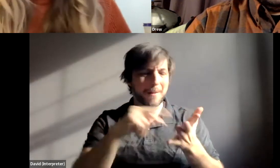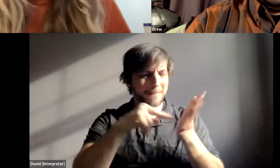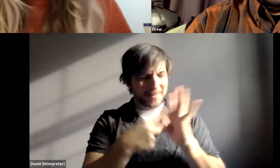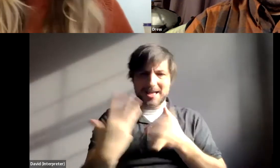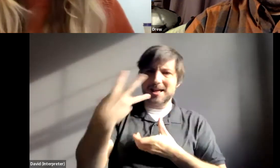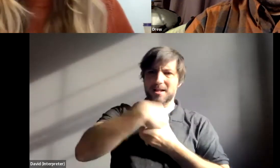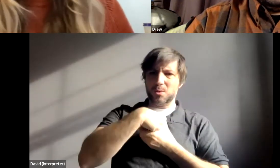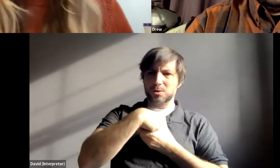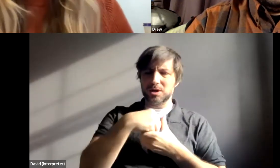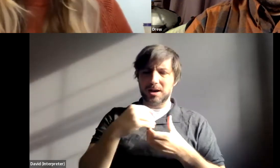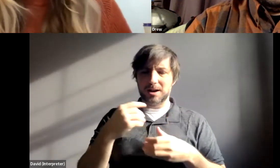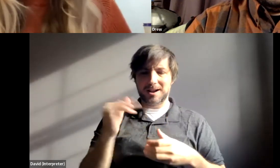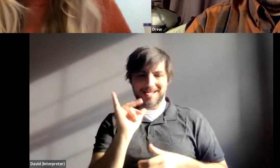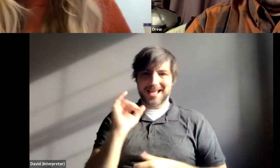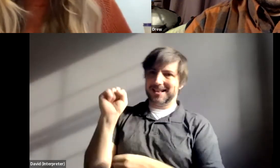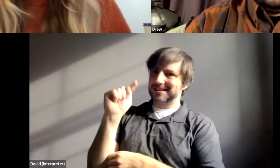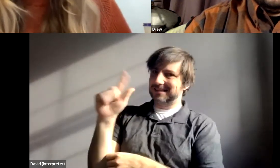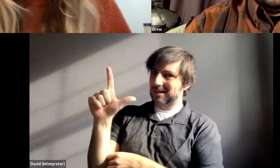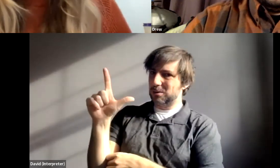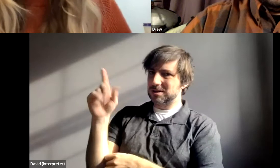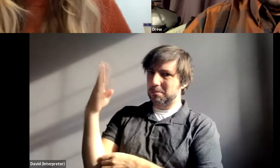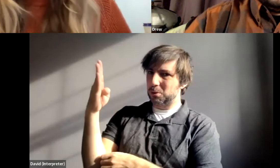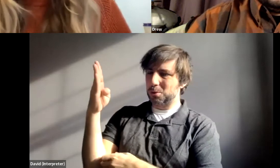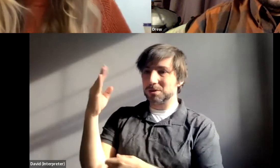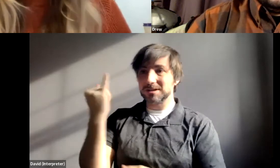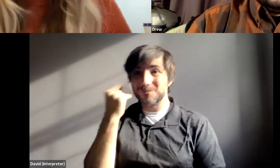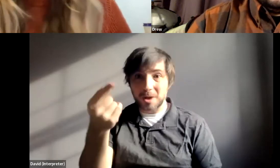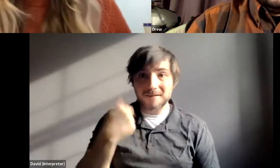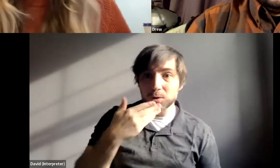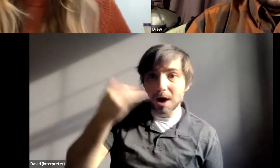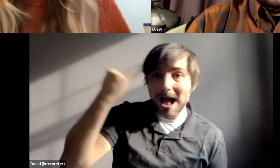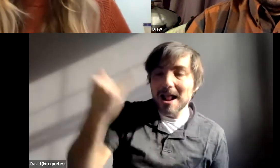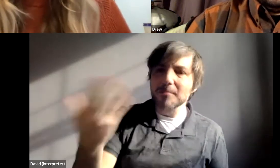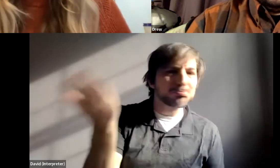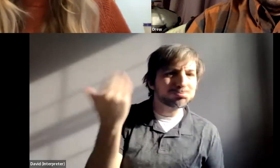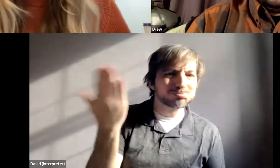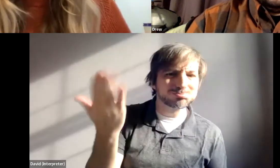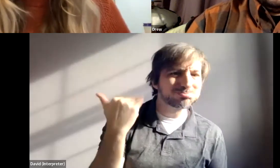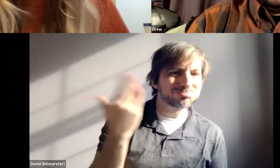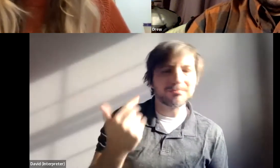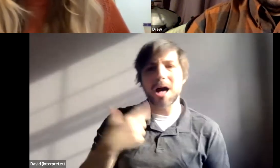St. Louis blues. If you have great ideas, I'm all ears and will share my contact information afterwards. Thanks for listening